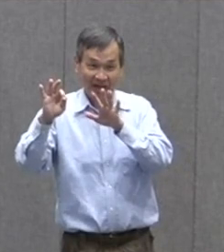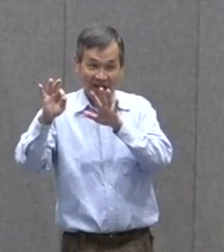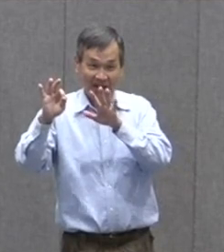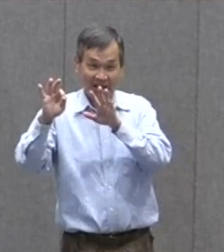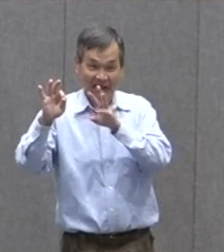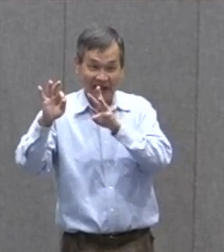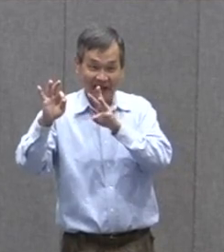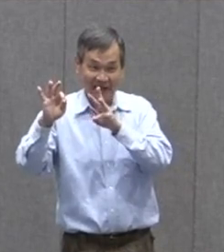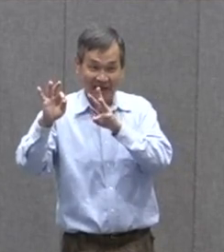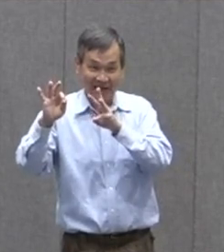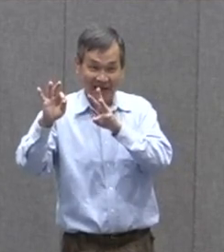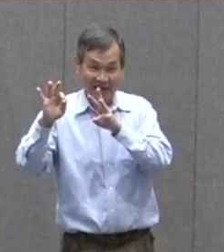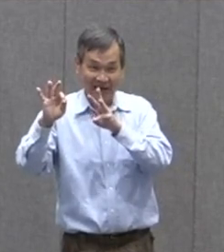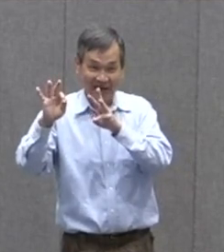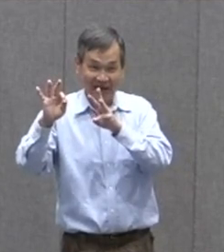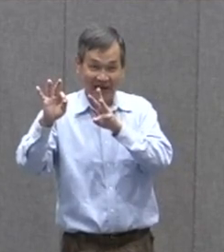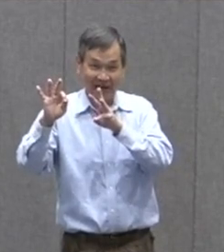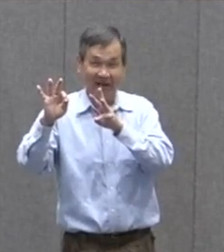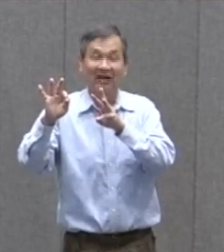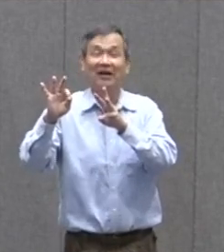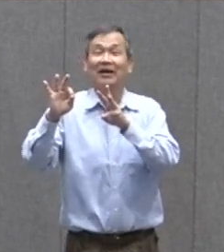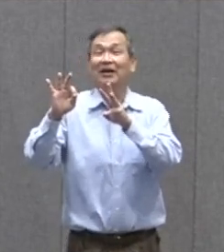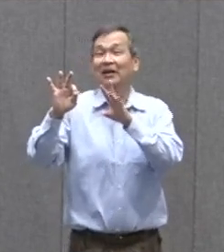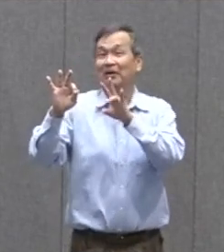six, seven,